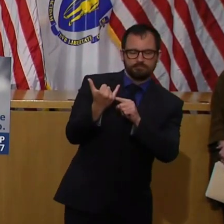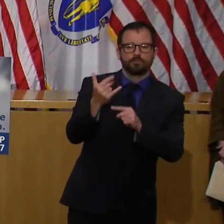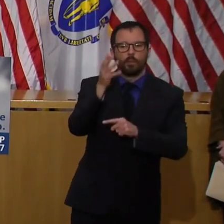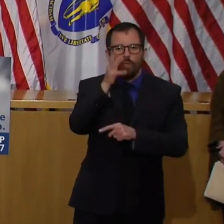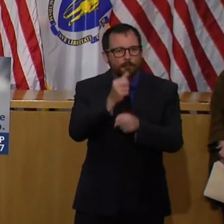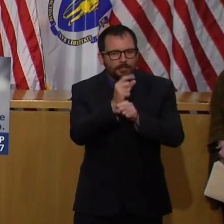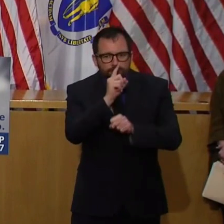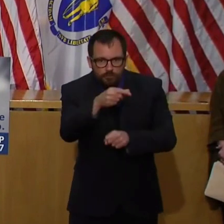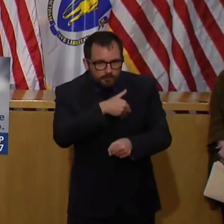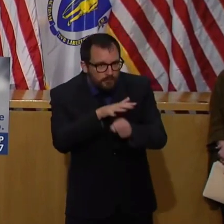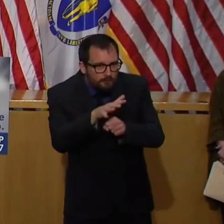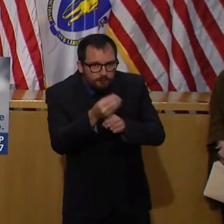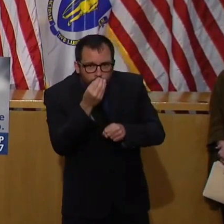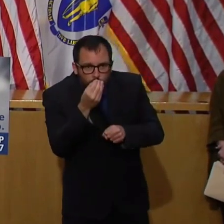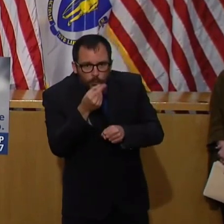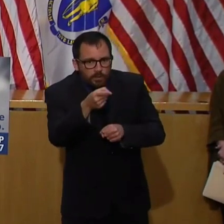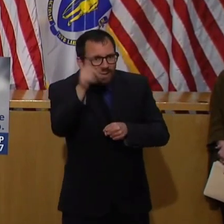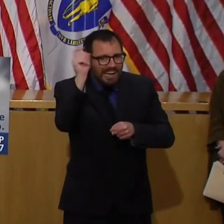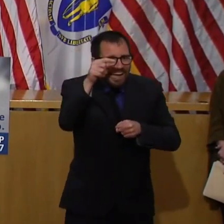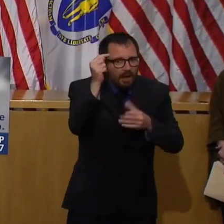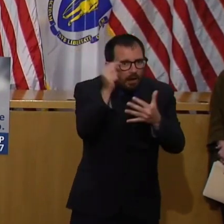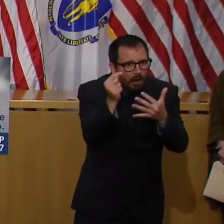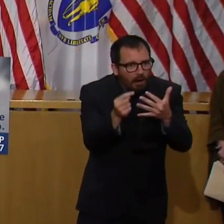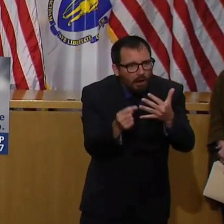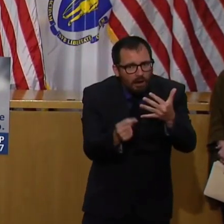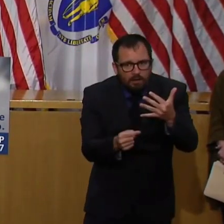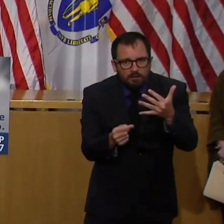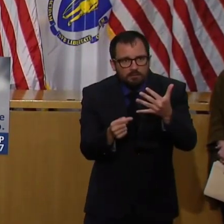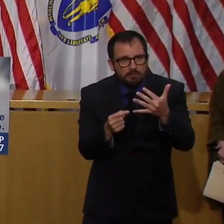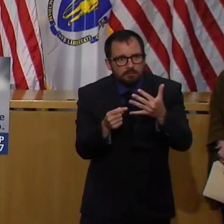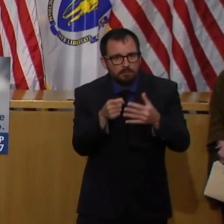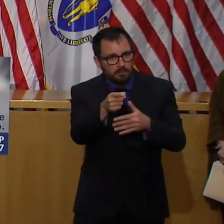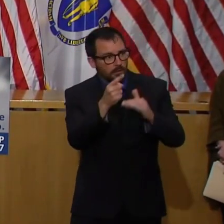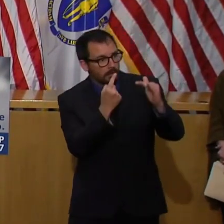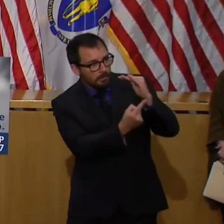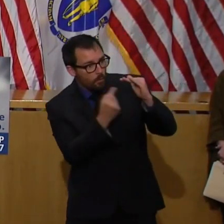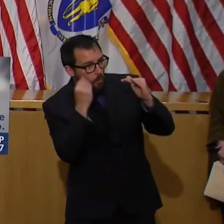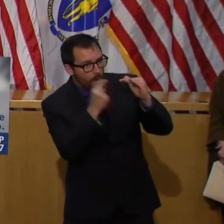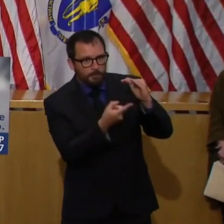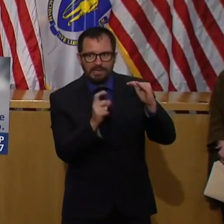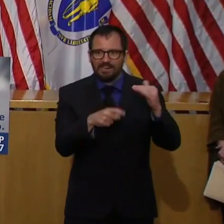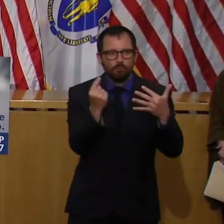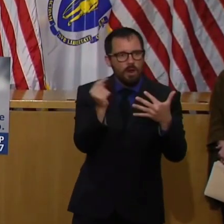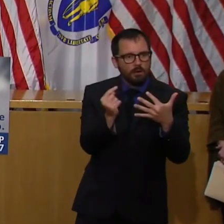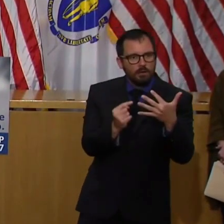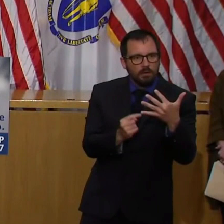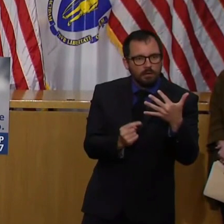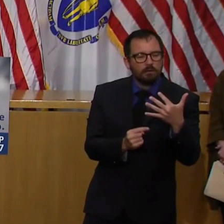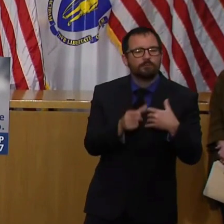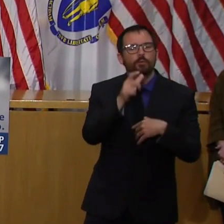WHILE OR OTHER NEEDS. WE WILL ALSO ASK YOU WHO YOU HAVE BEEN IN CLOSS CONTACT WITH FOR THE PREVIOUS COUPLE OF DAYS